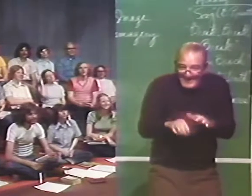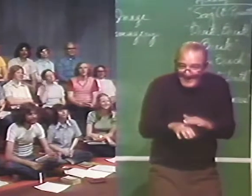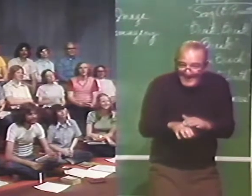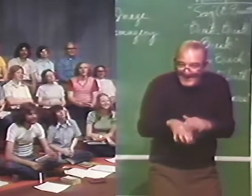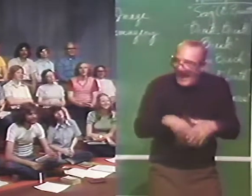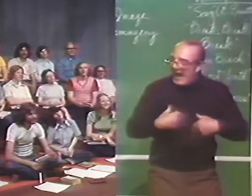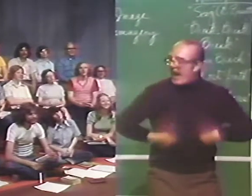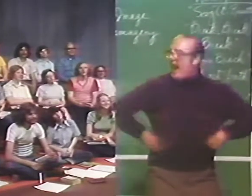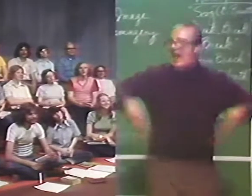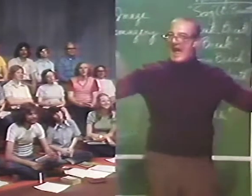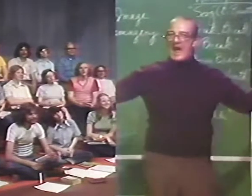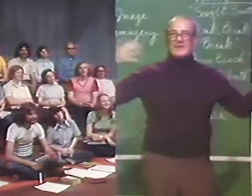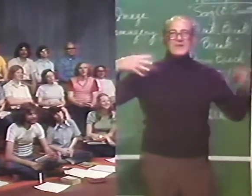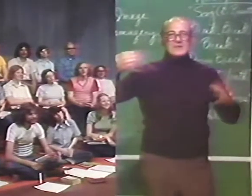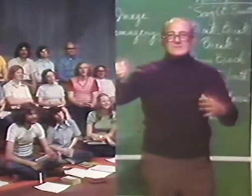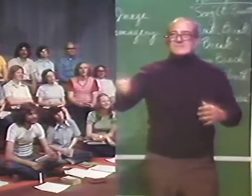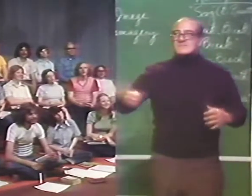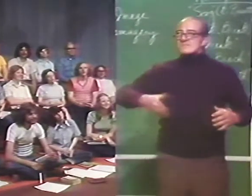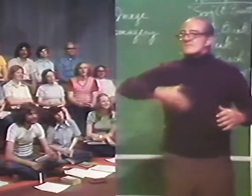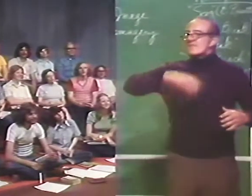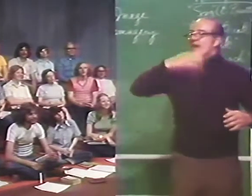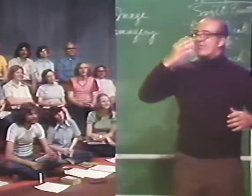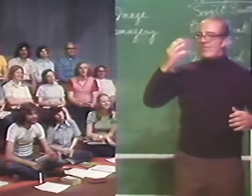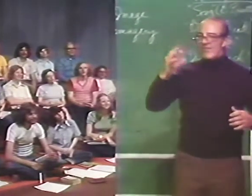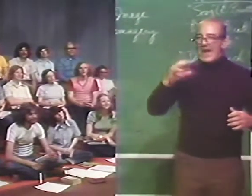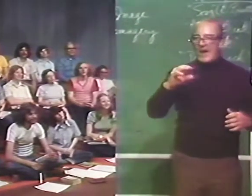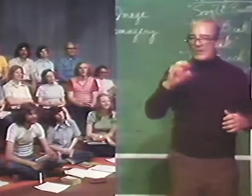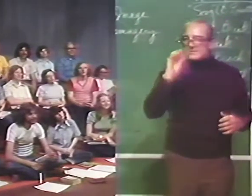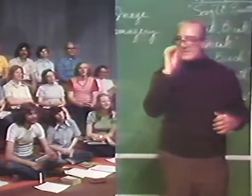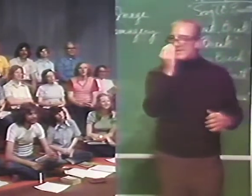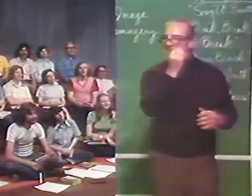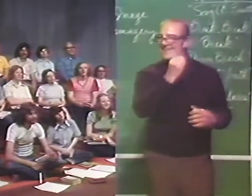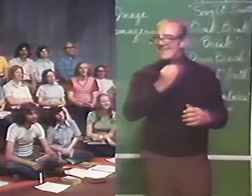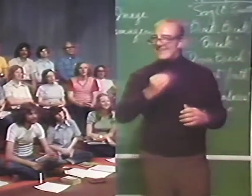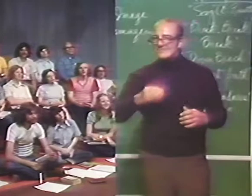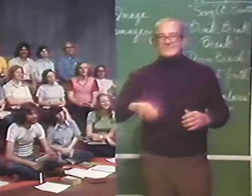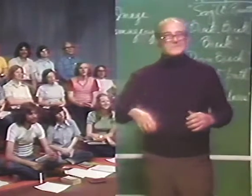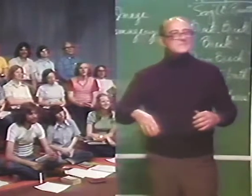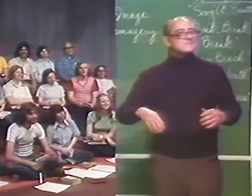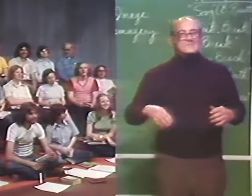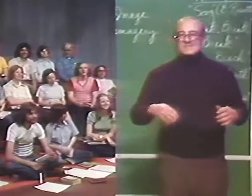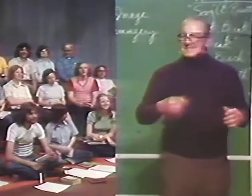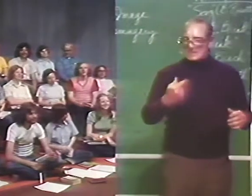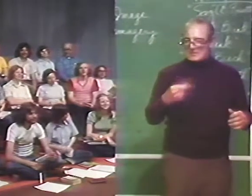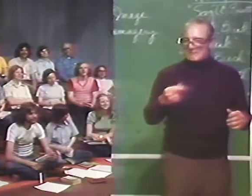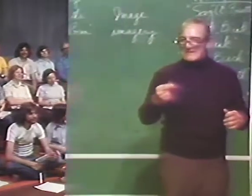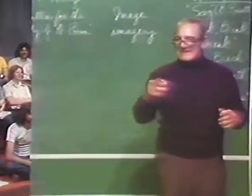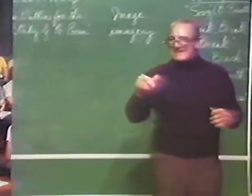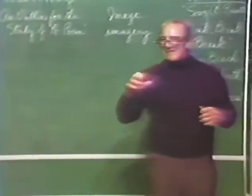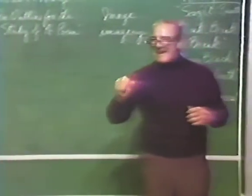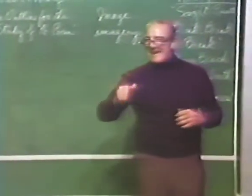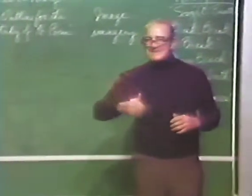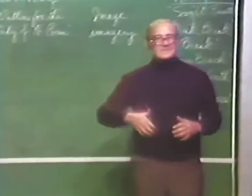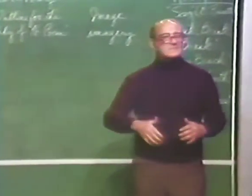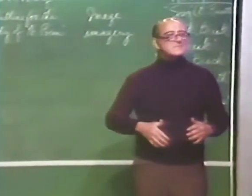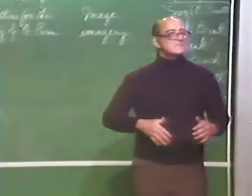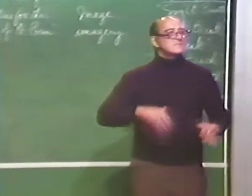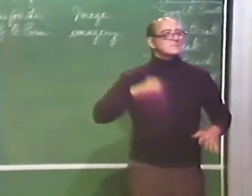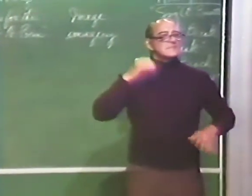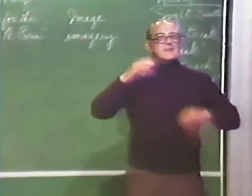INSIDE. [INHALES] FLOWERS. [INHALES] GREEN GRASS.